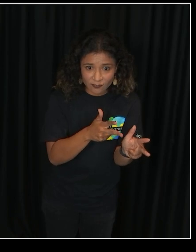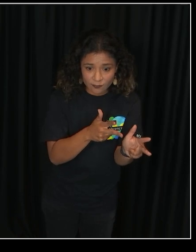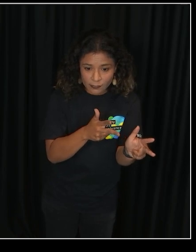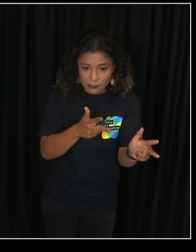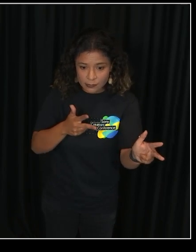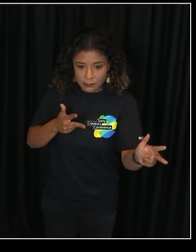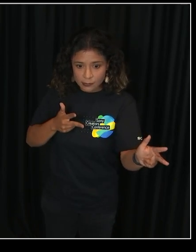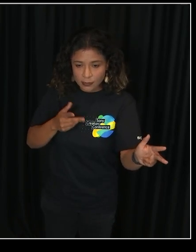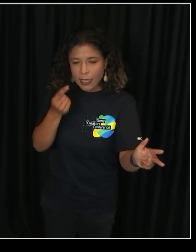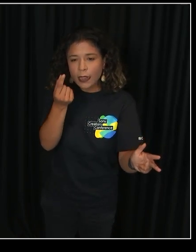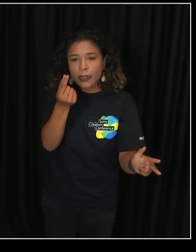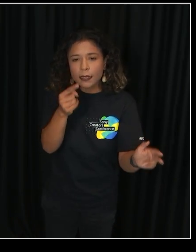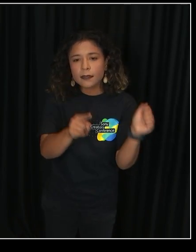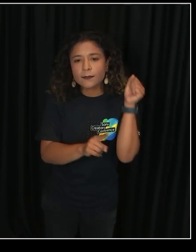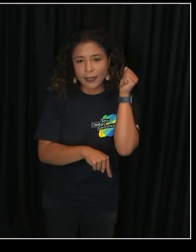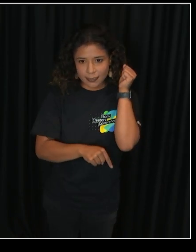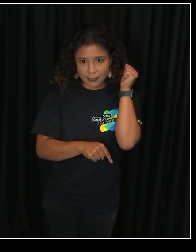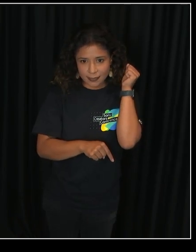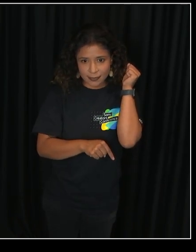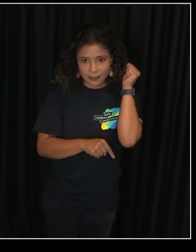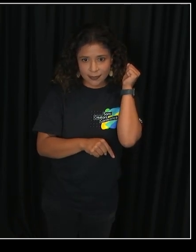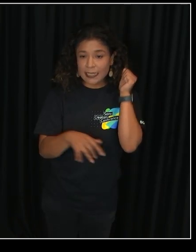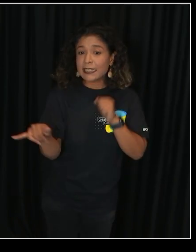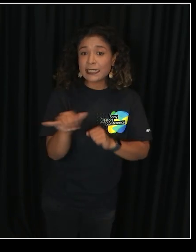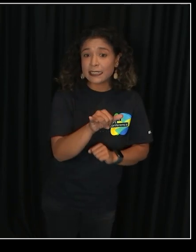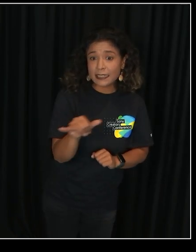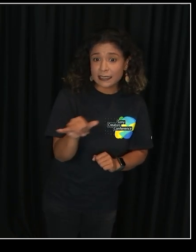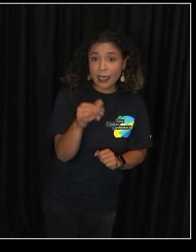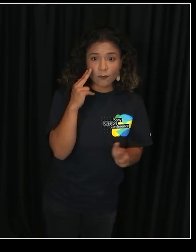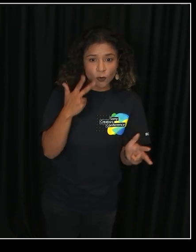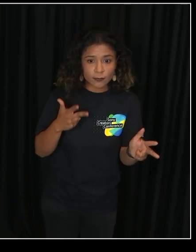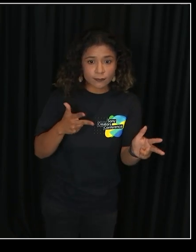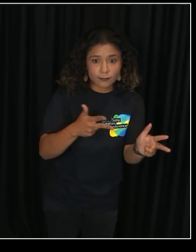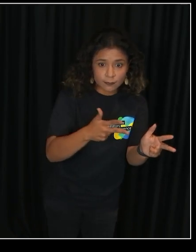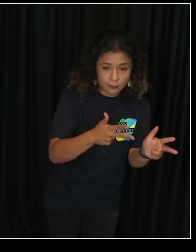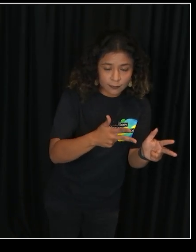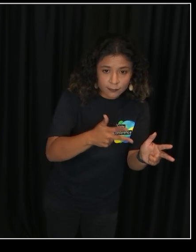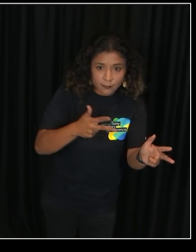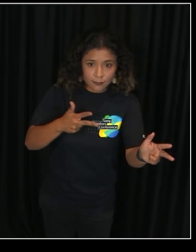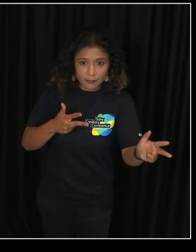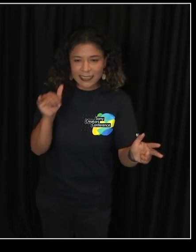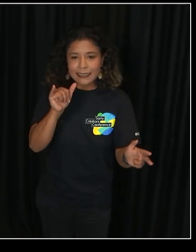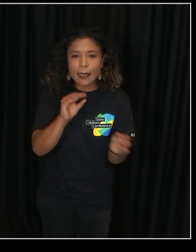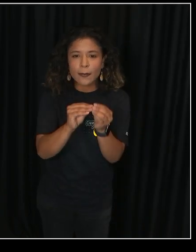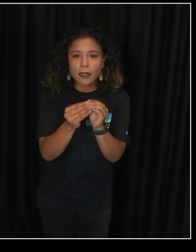it gets a small penalty and it gets the same amount per distance in both situations.